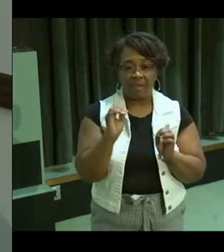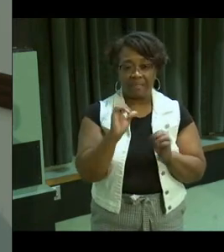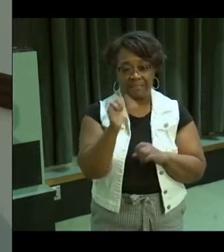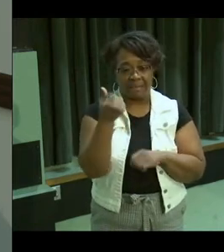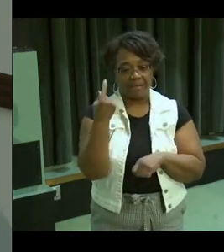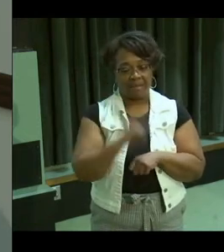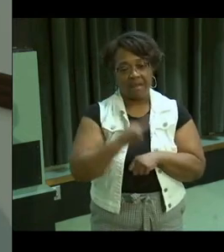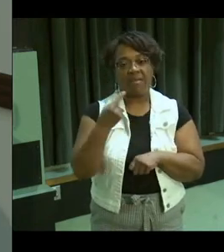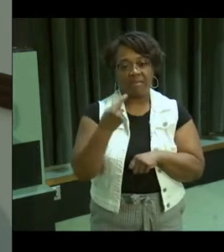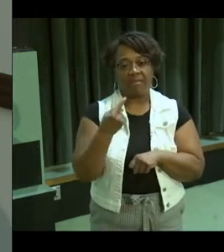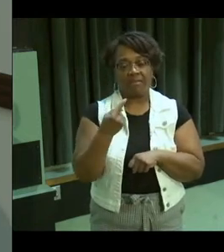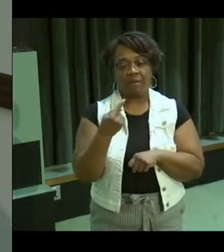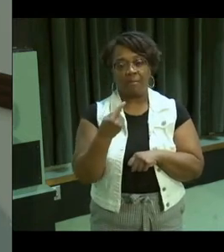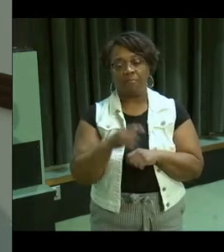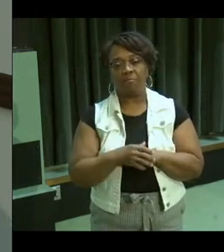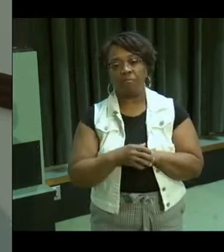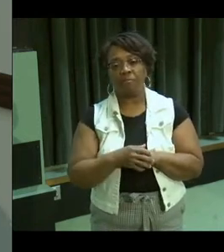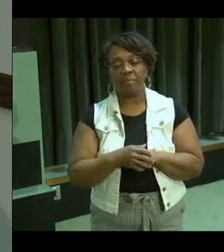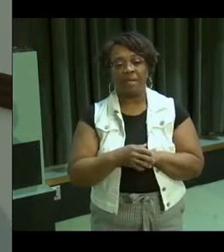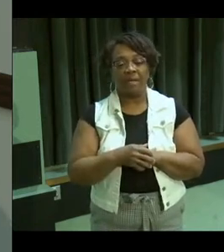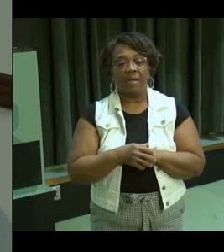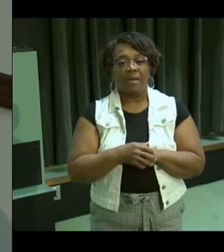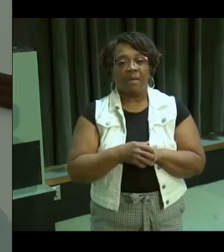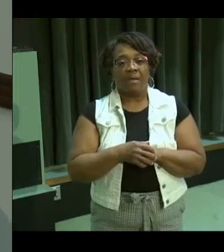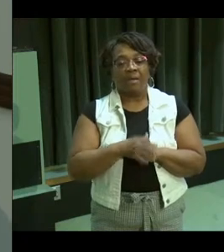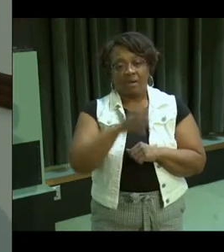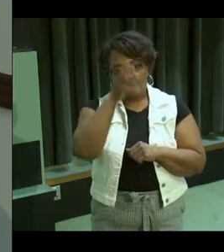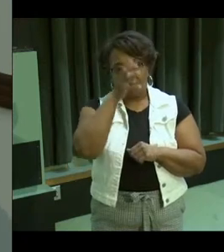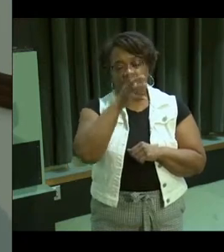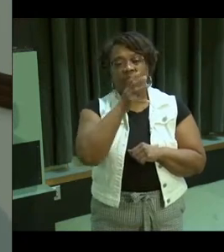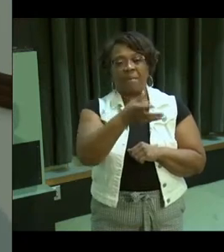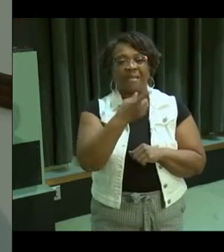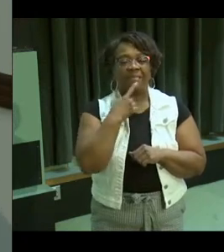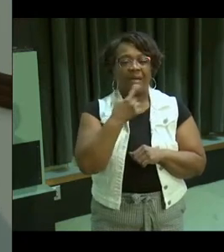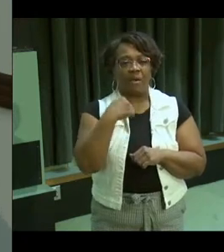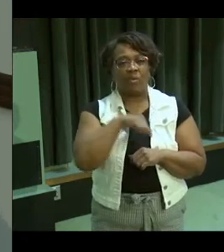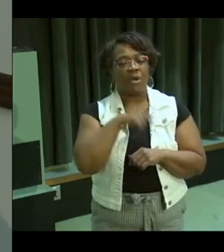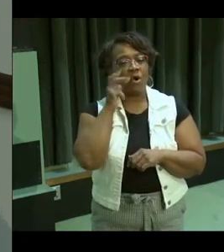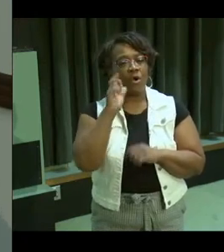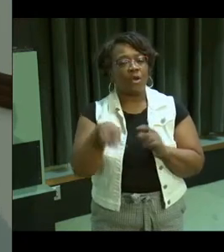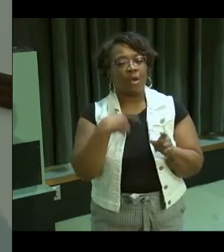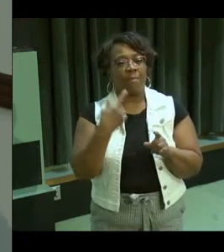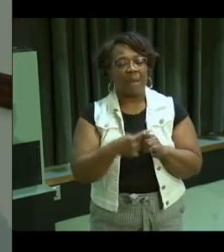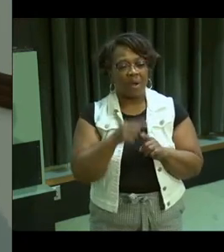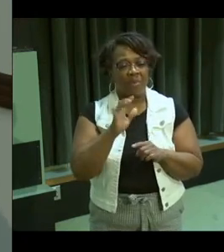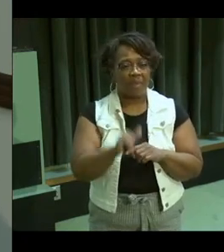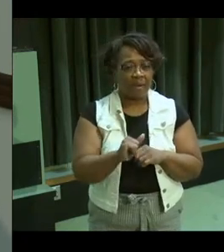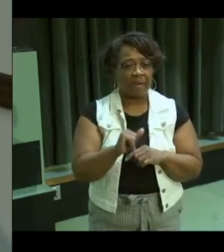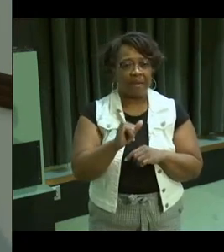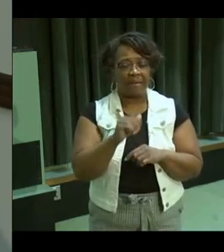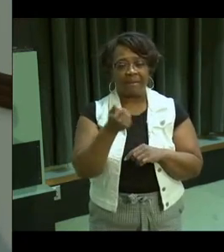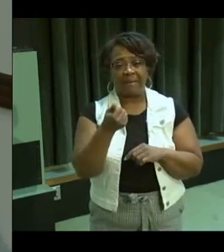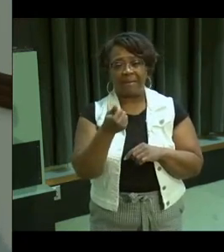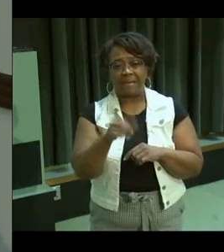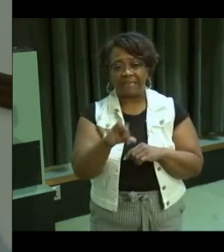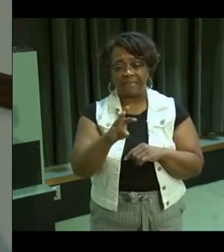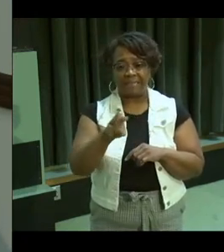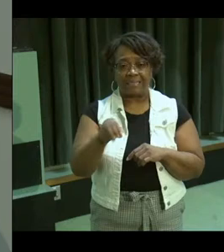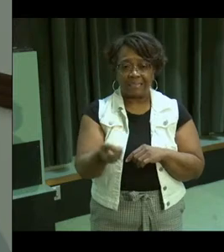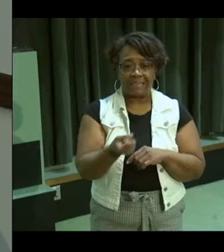days. Then, and she said we'd